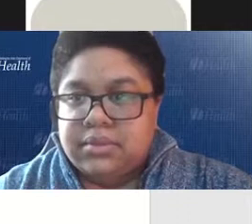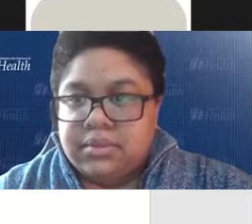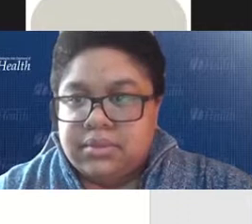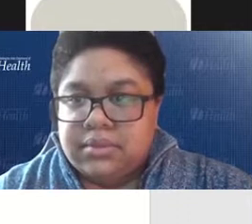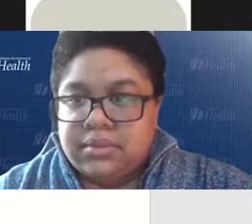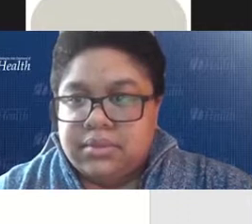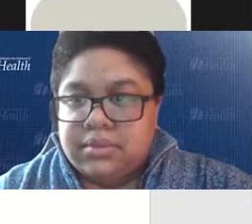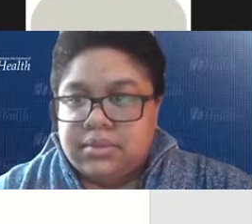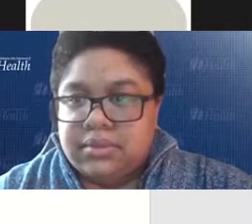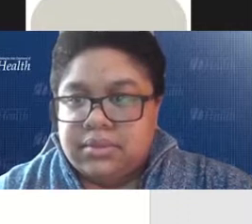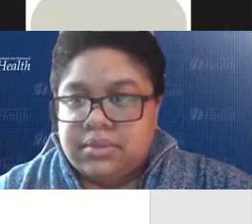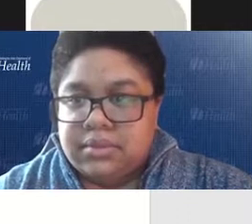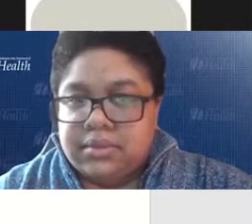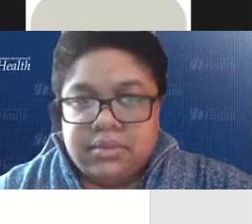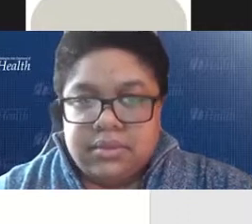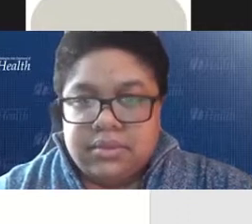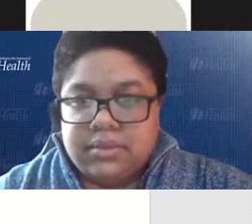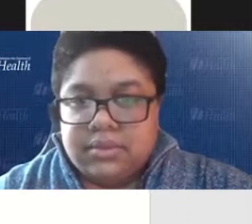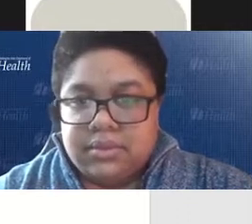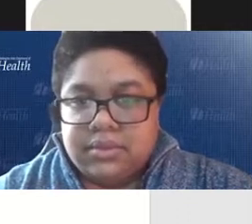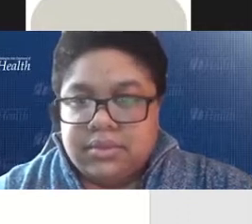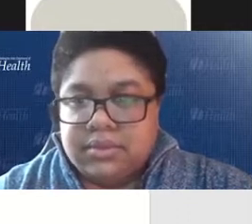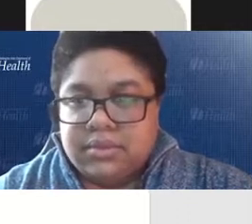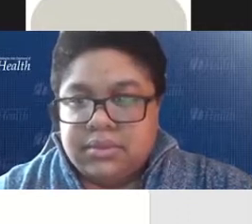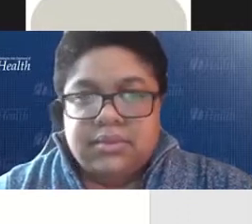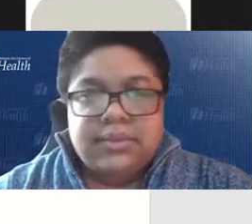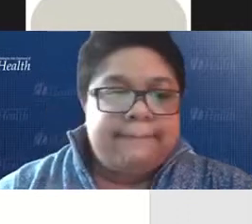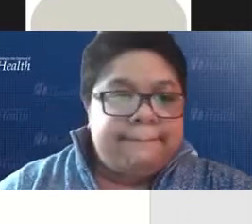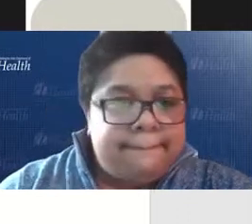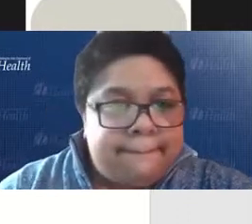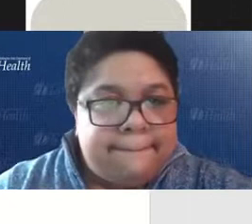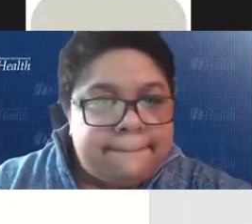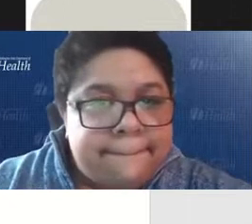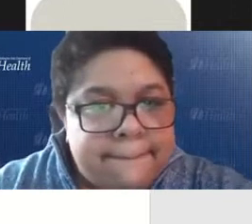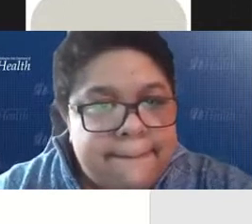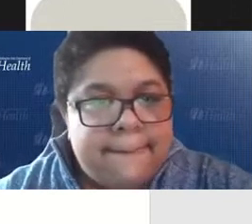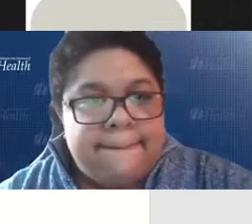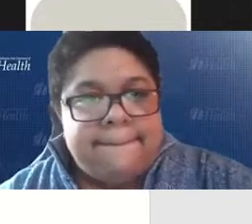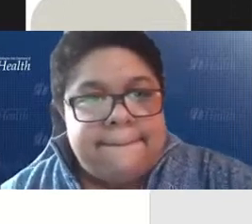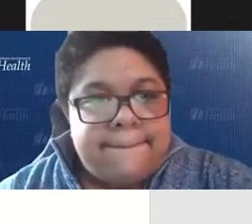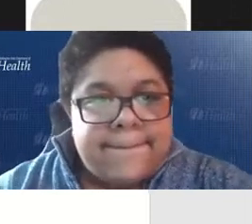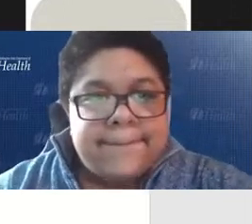but you've said it must include the following elements and I'm not saying these aren't all important,